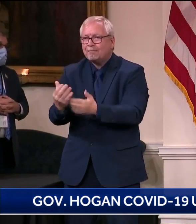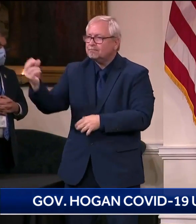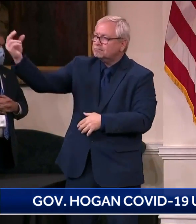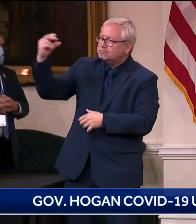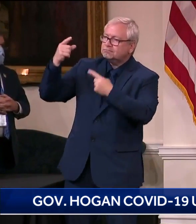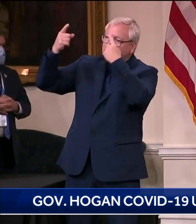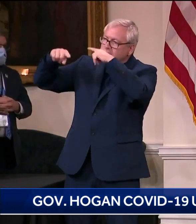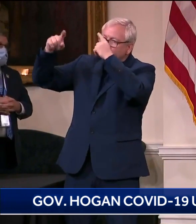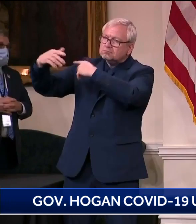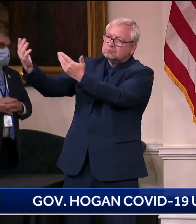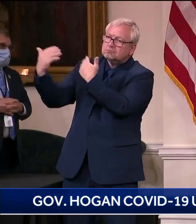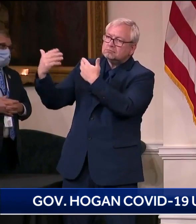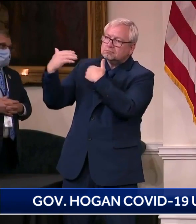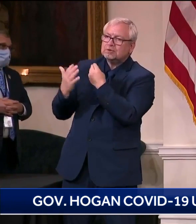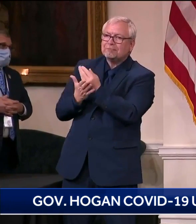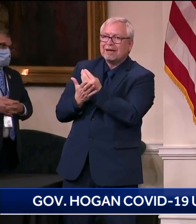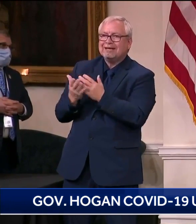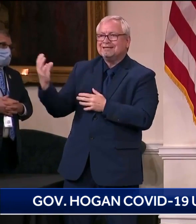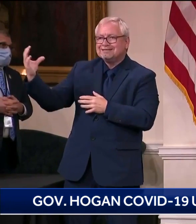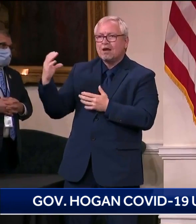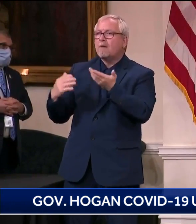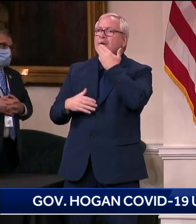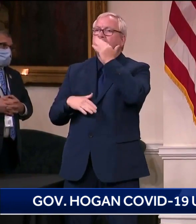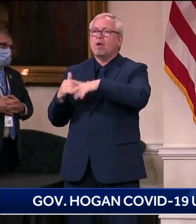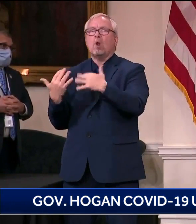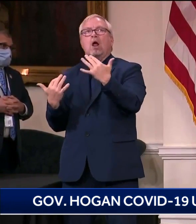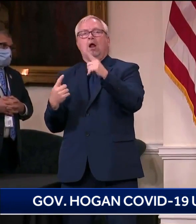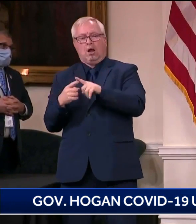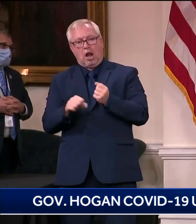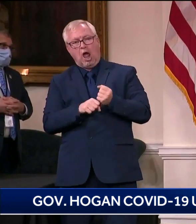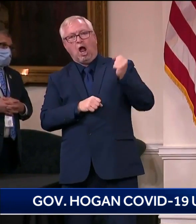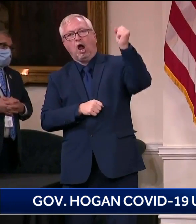HAVING NOTHING DONE FOR NINE MONTHS IS REALLY FRUSTRATING.